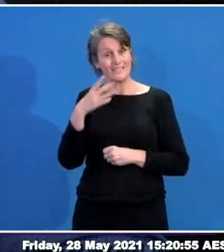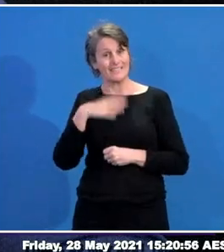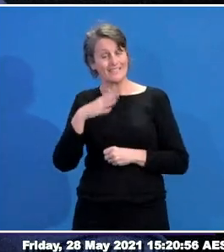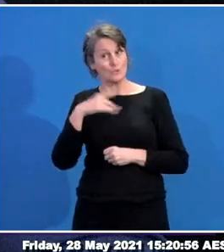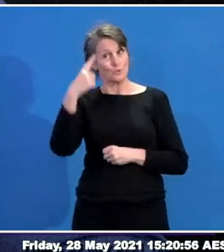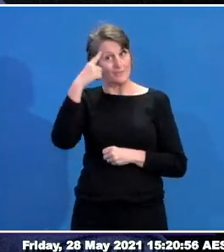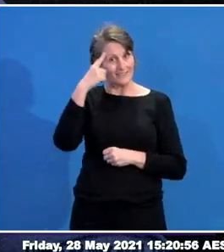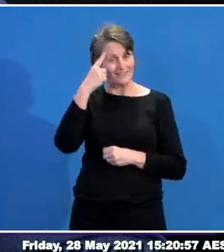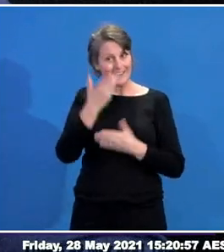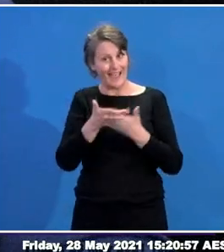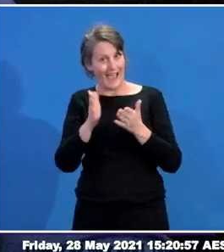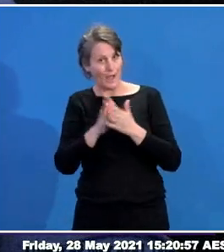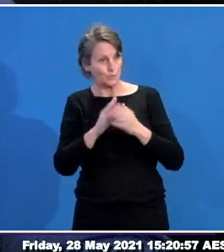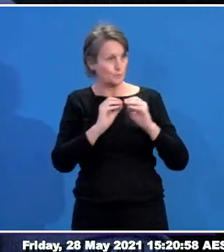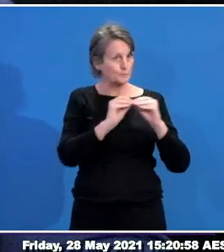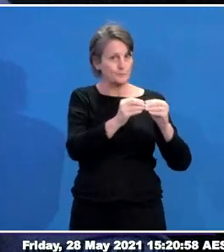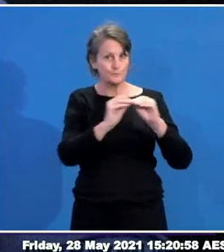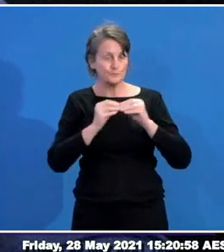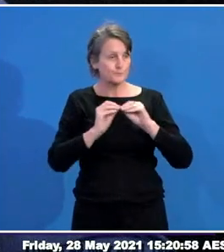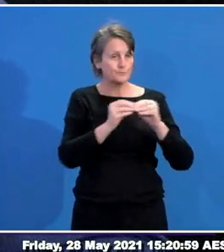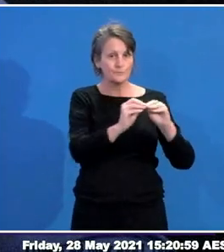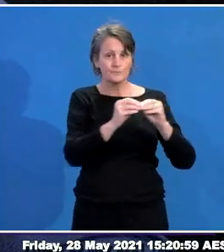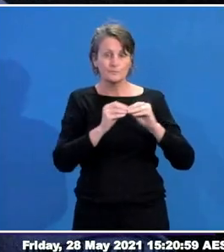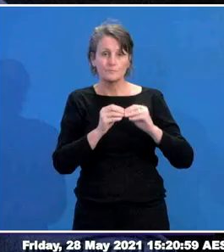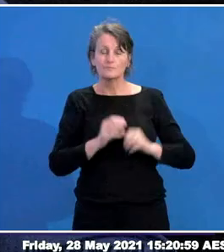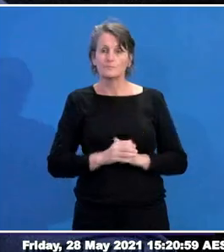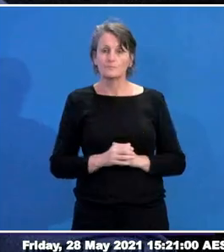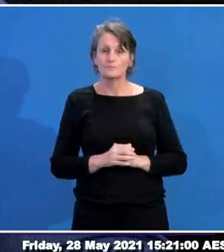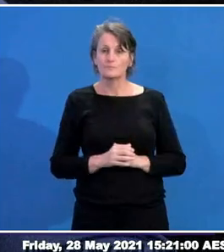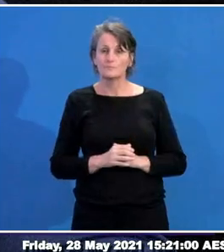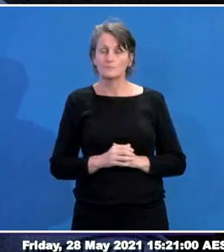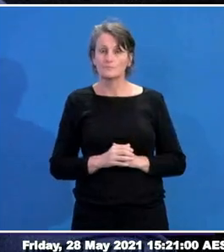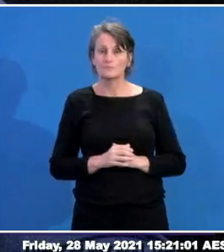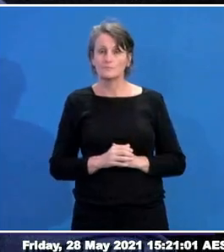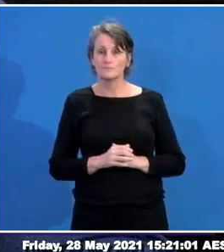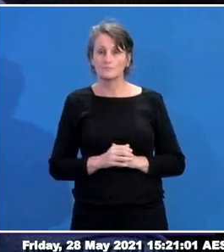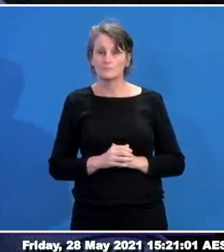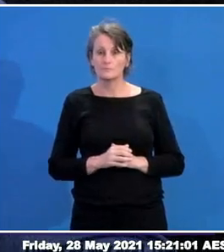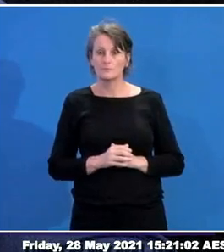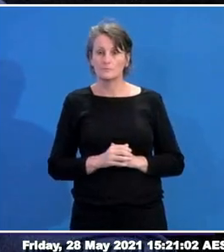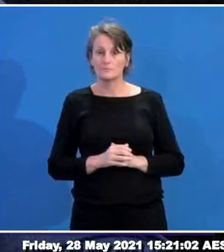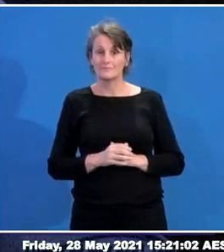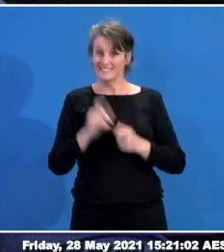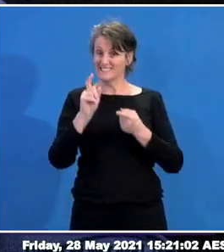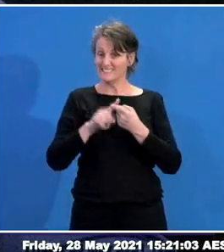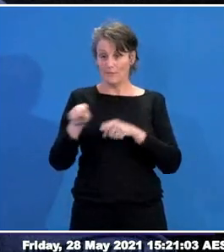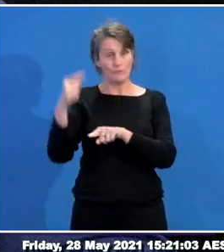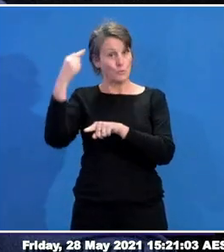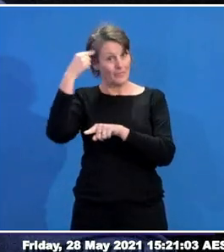respond to that request without failing to uphold people's rights to privacy.